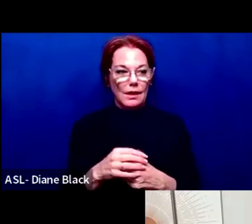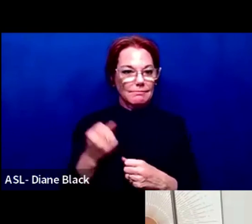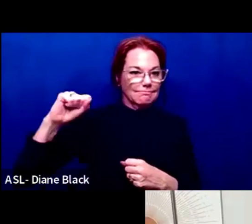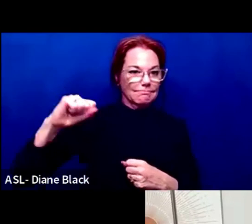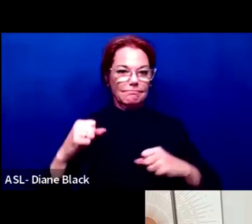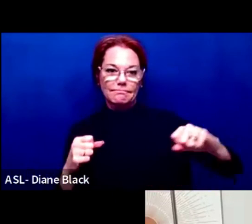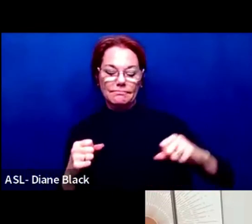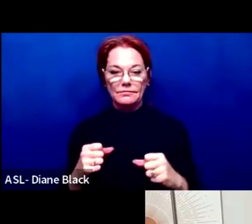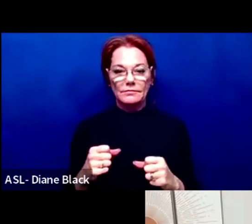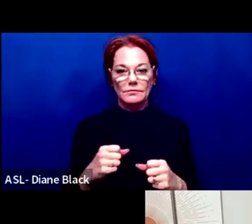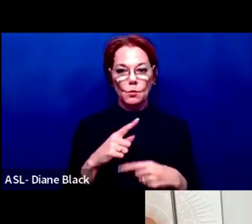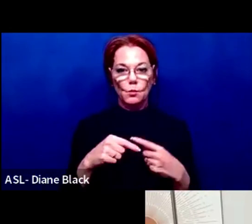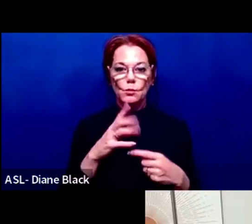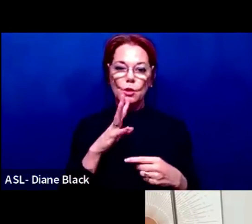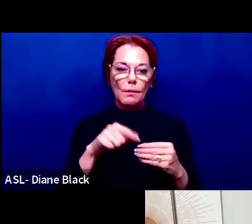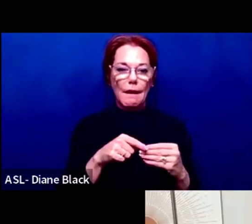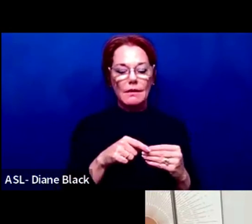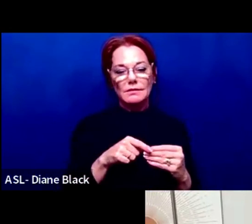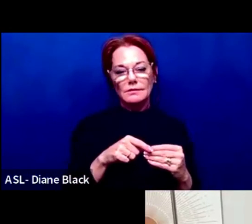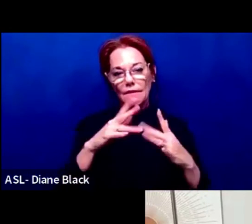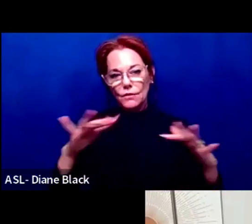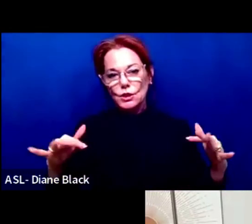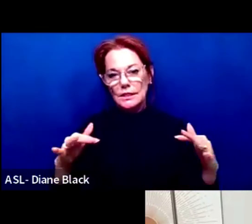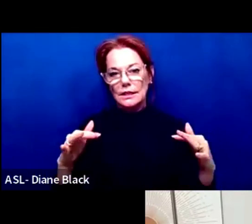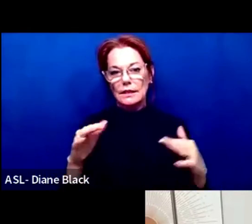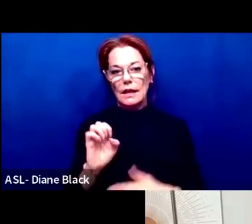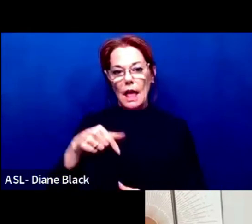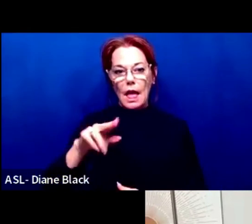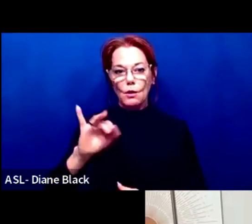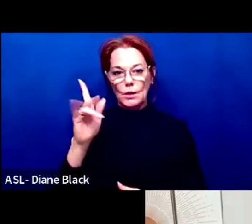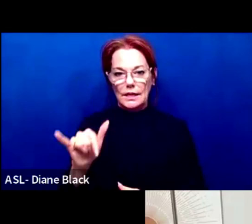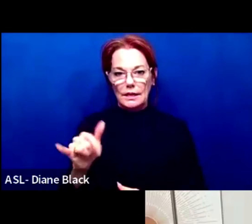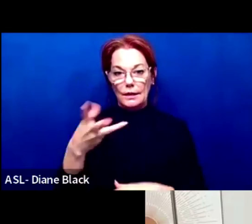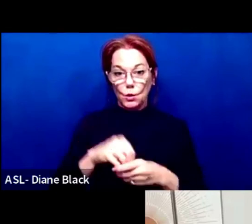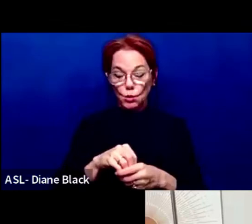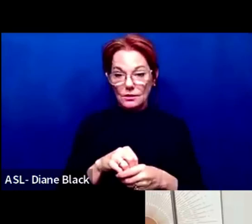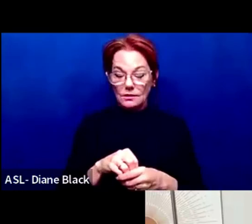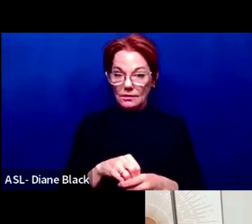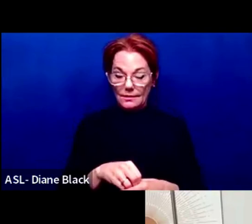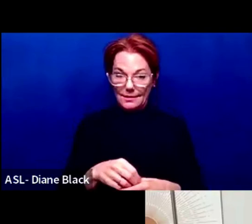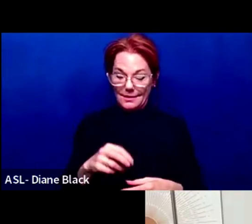diversity, equity inclusion, really, this should be a closing for everyone. It's not just black people, I think a lot of